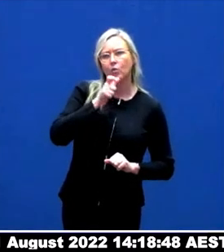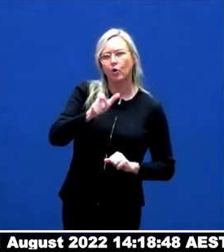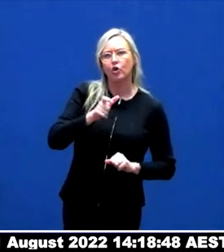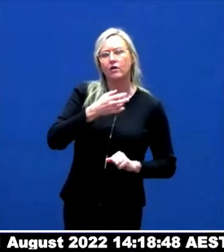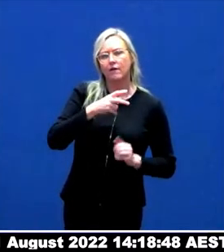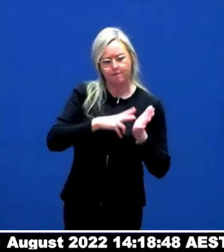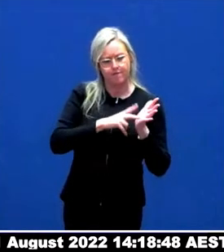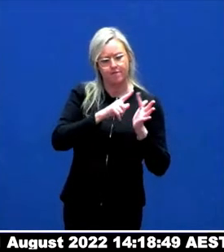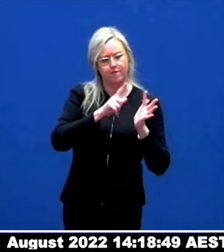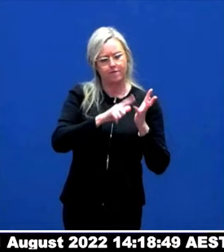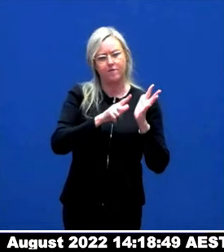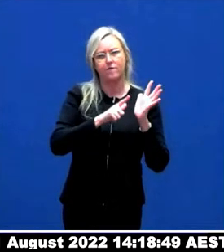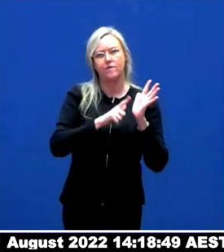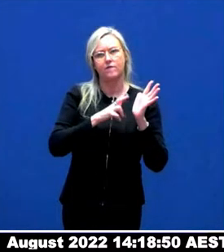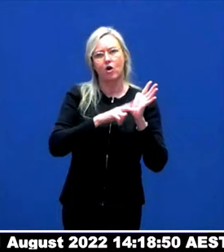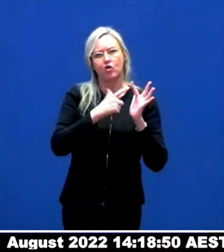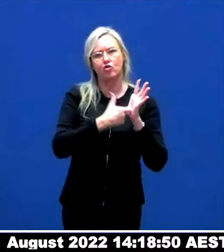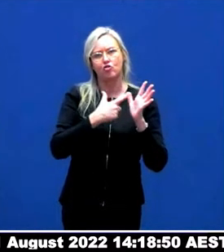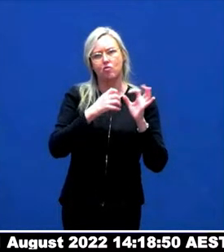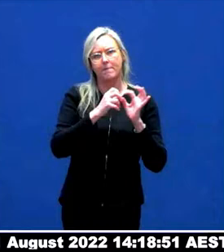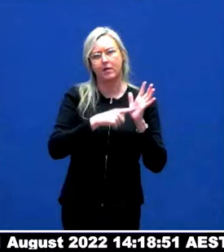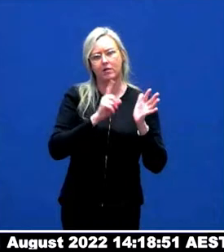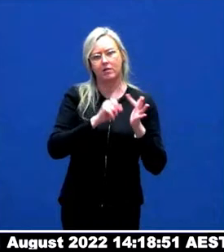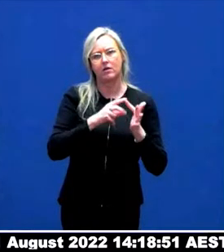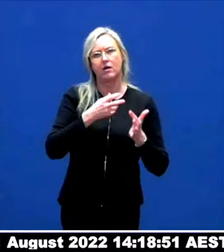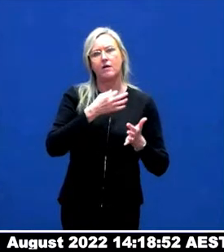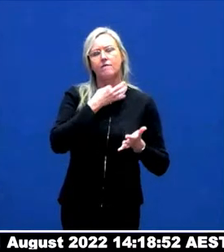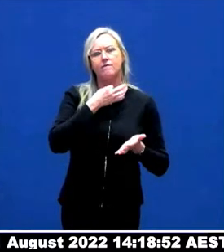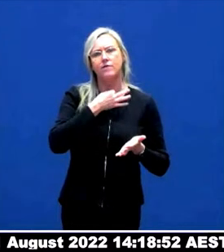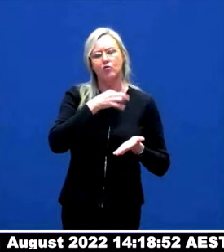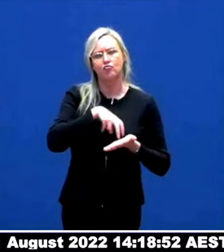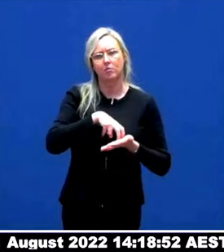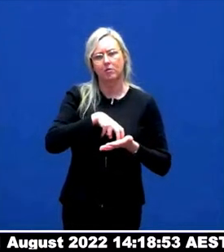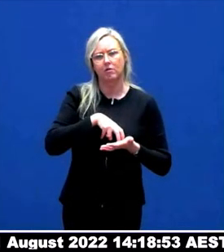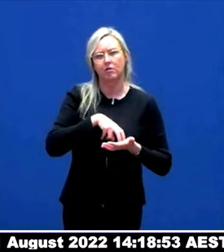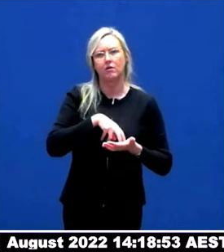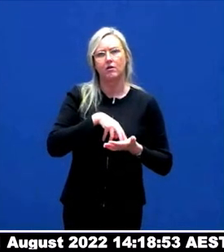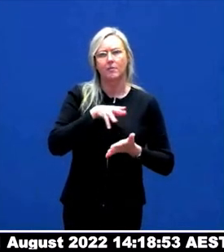what role would that person play in practice in the selection of a support coordinator?